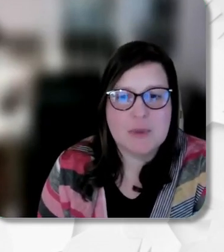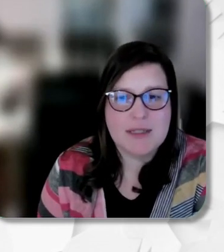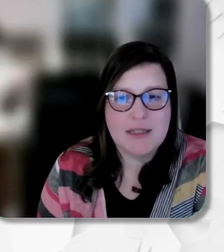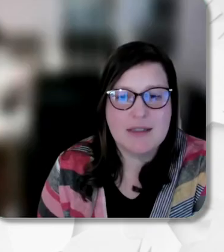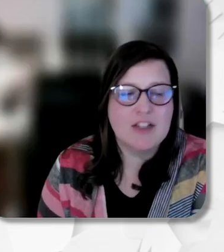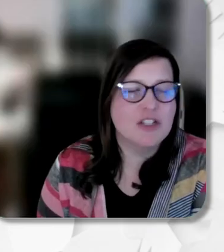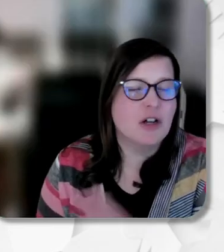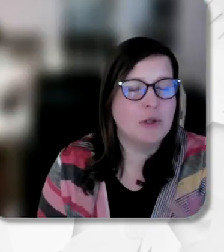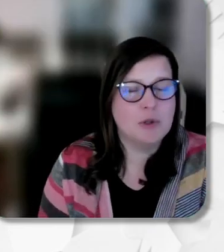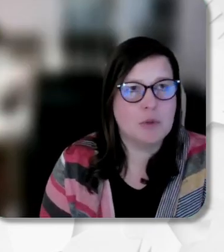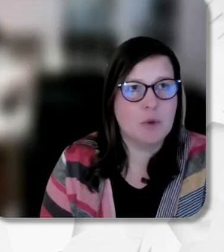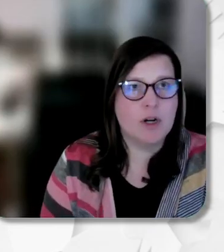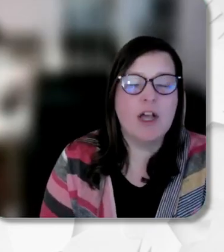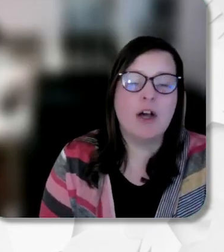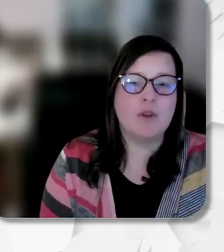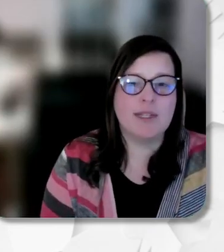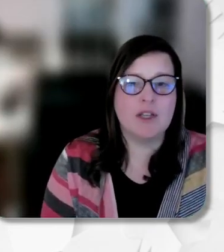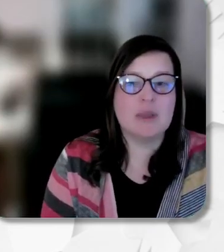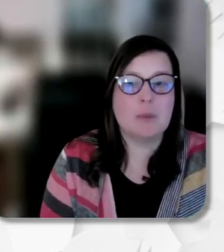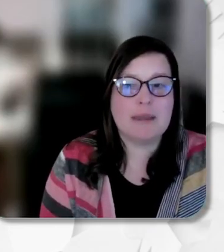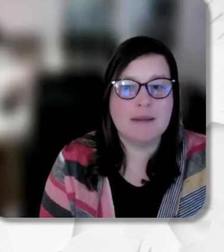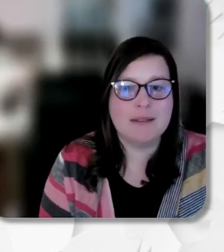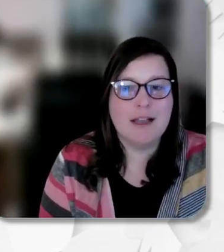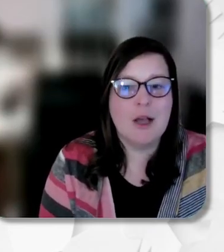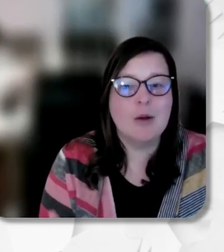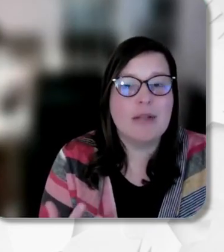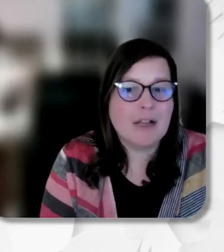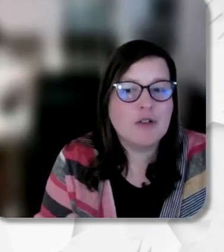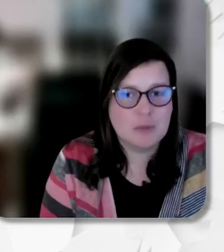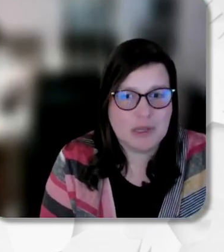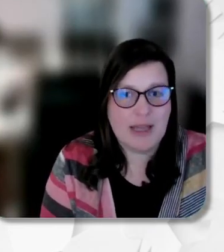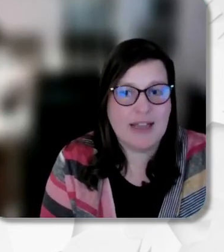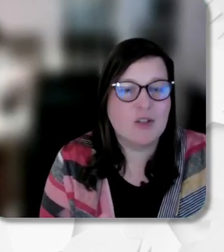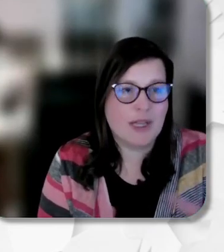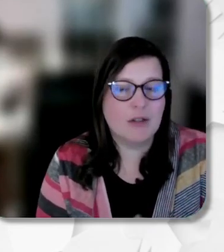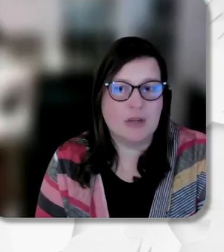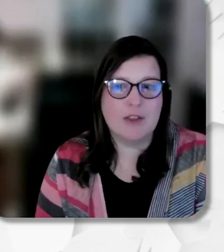species. I just saw news report a few weeks ago that bees naturally play as a way to learn about